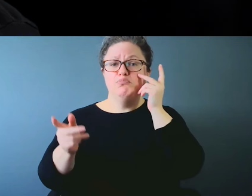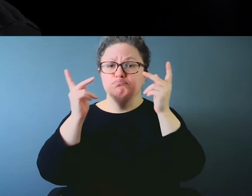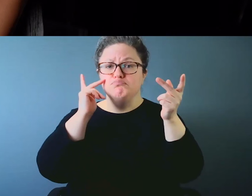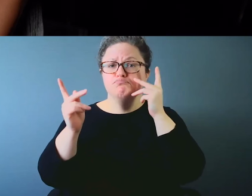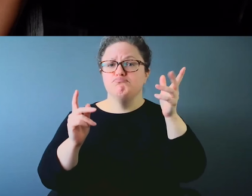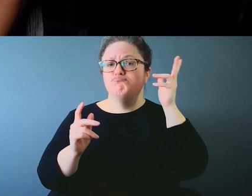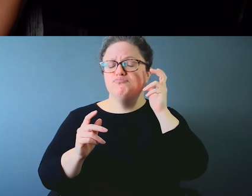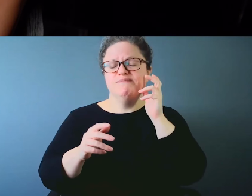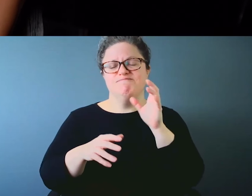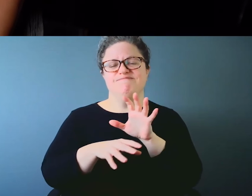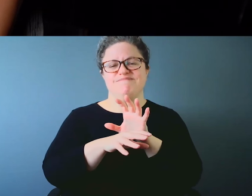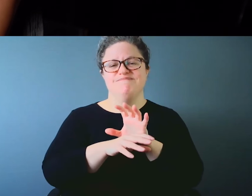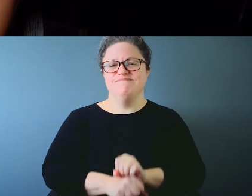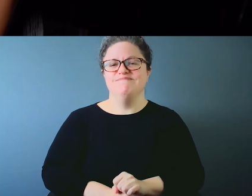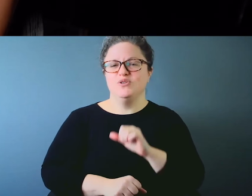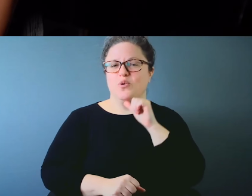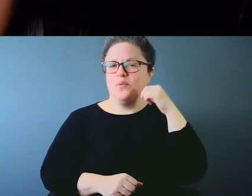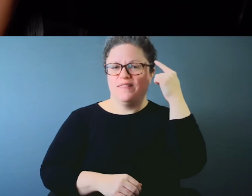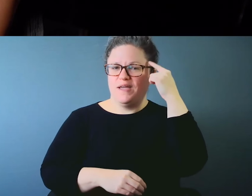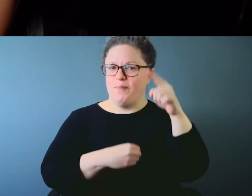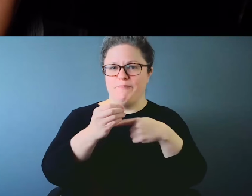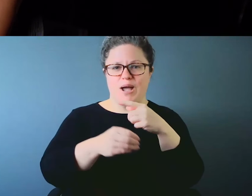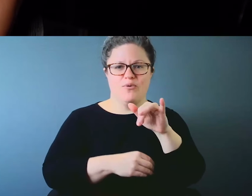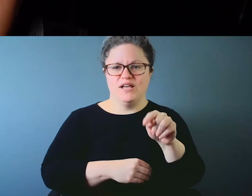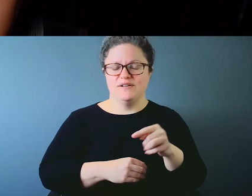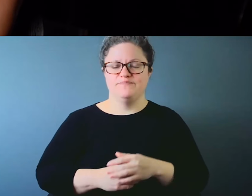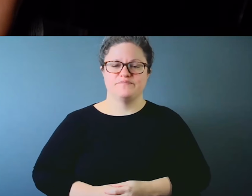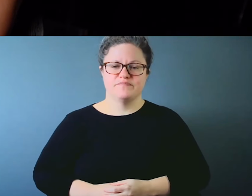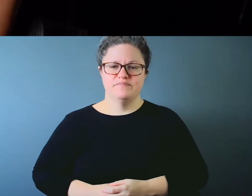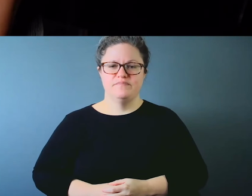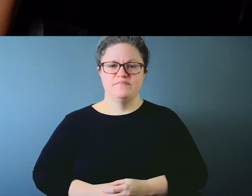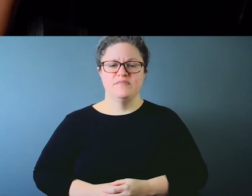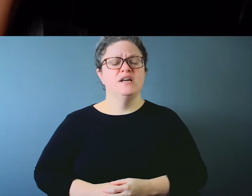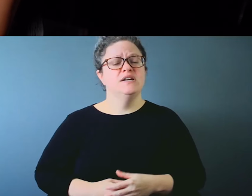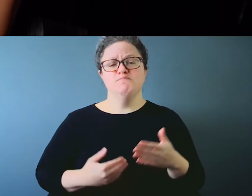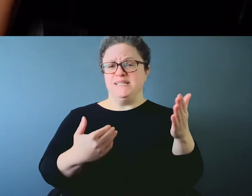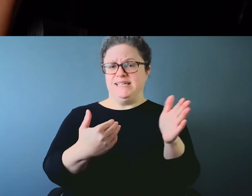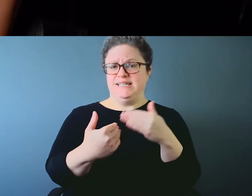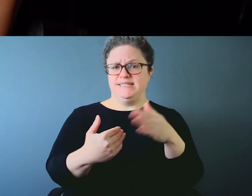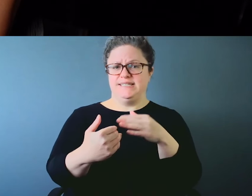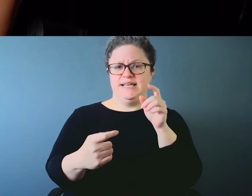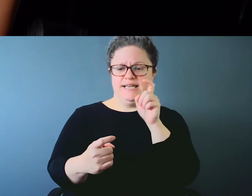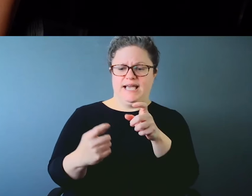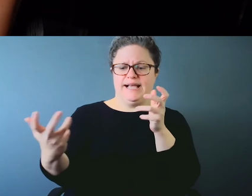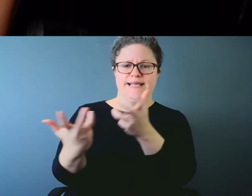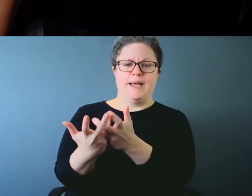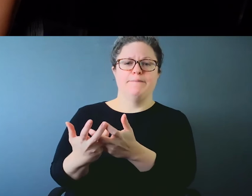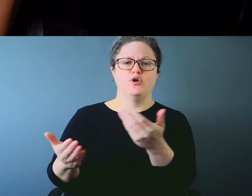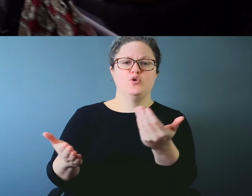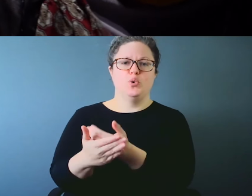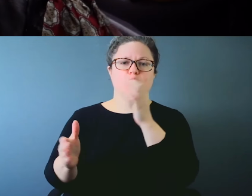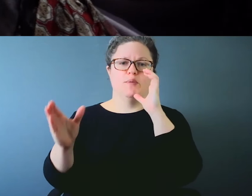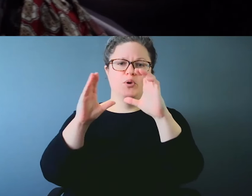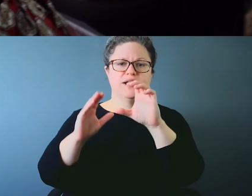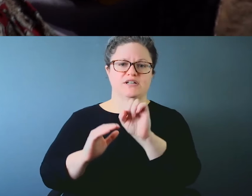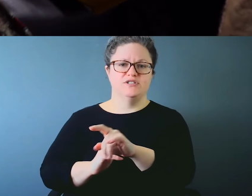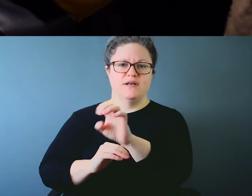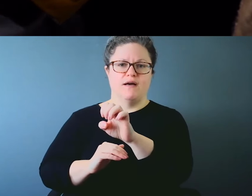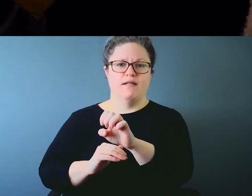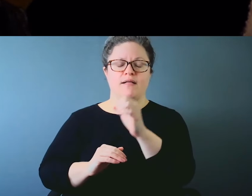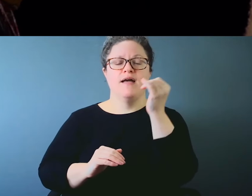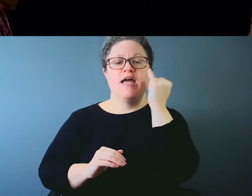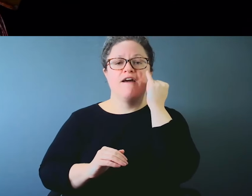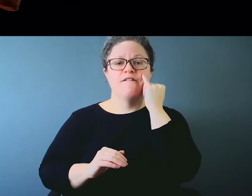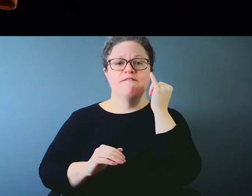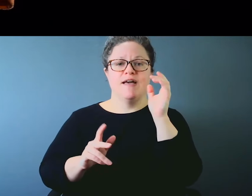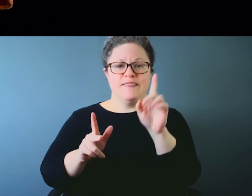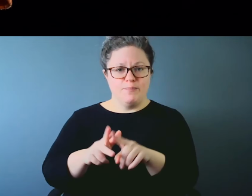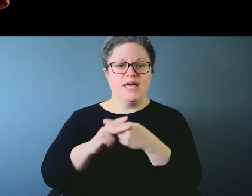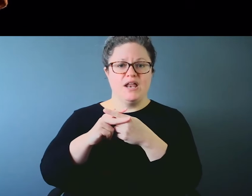It's really not that hard to adapt to a different style of communication if everyone starts in that same place.